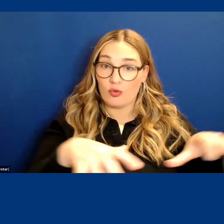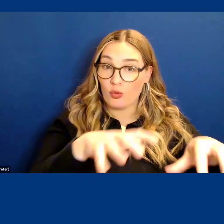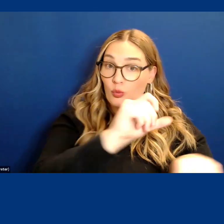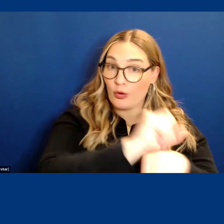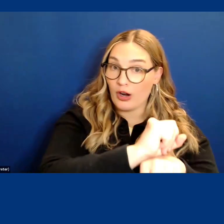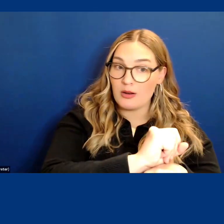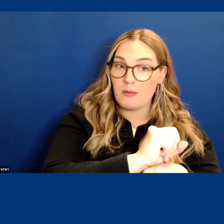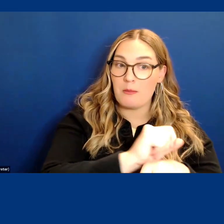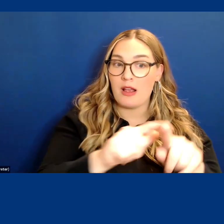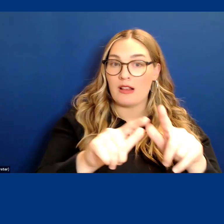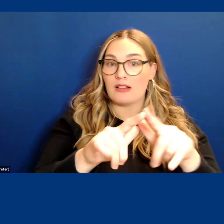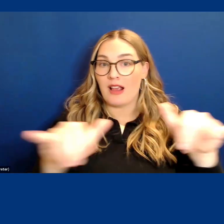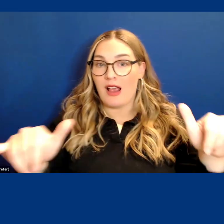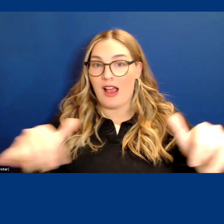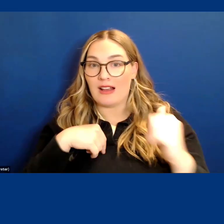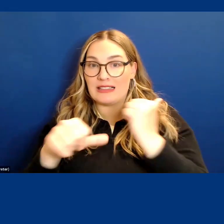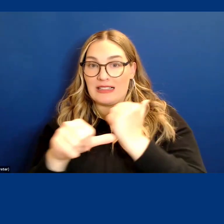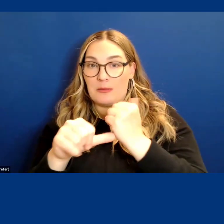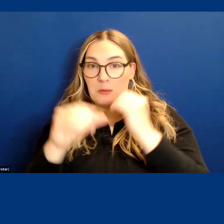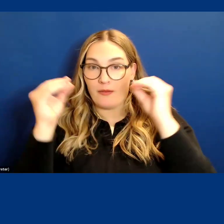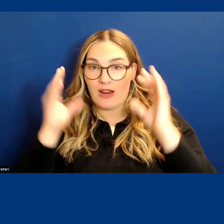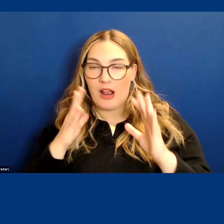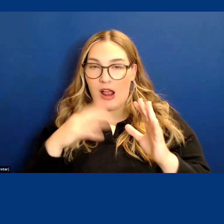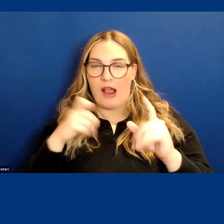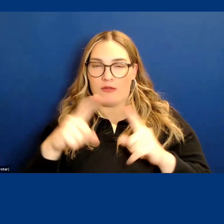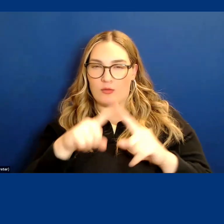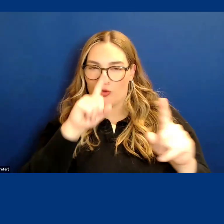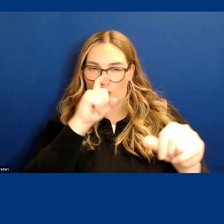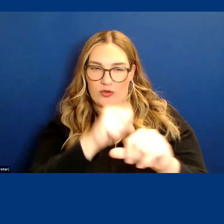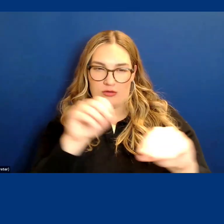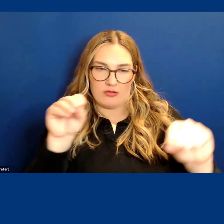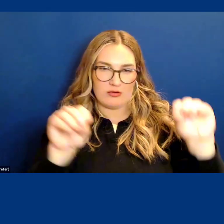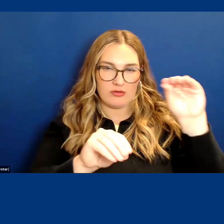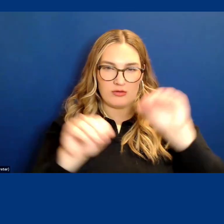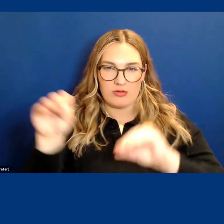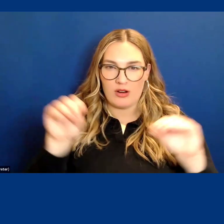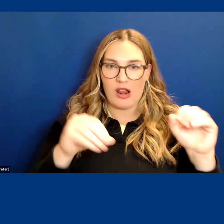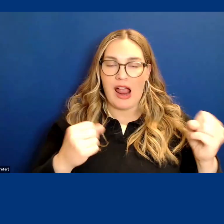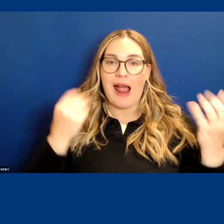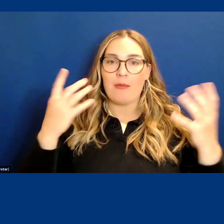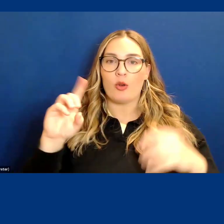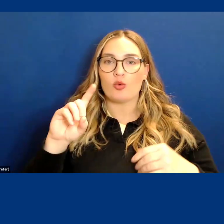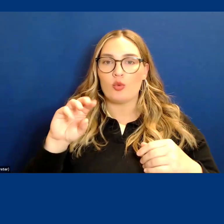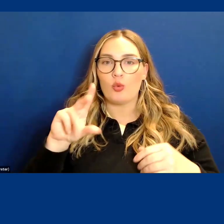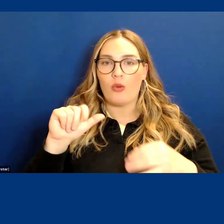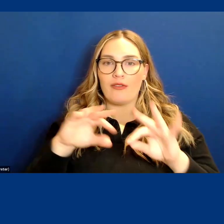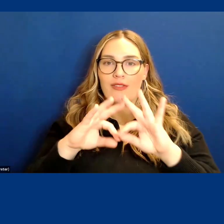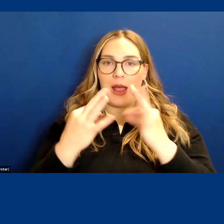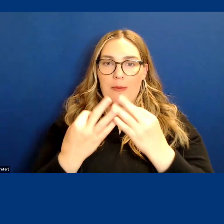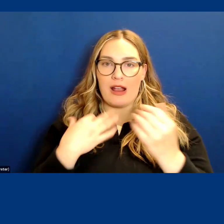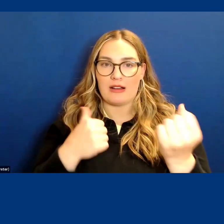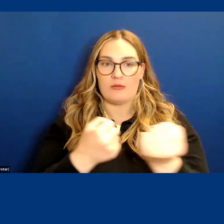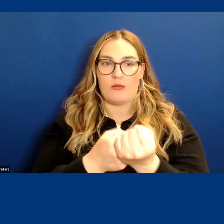as an assistant professor. So I have to be very strategic about how many doula families I'm able to support. And so I just balance it in a way